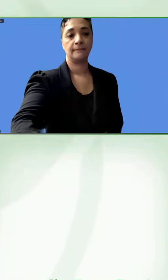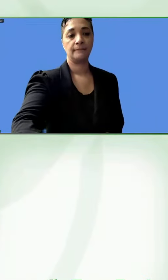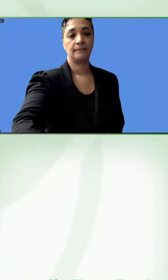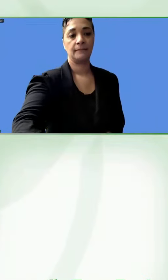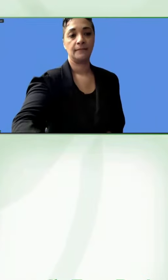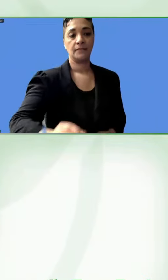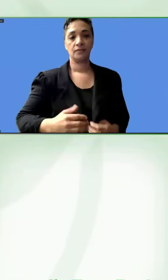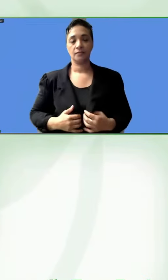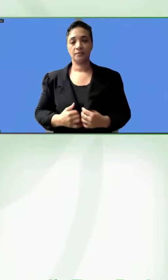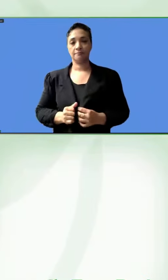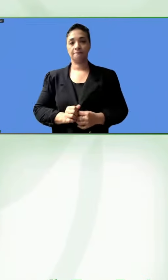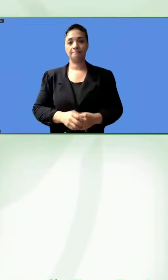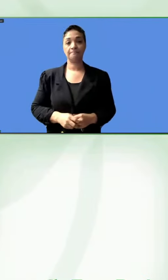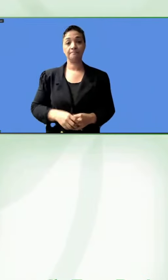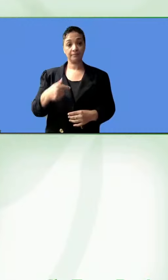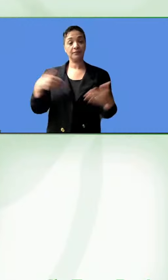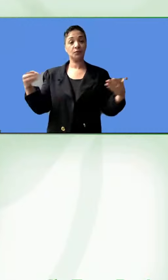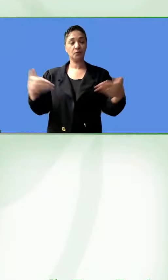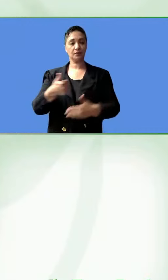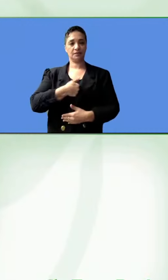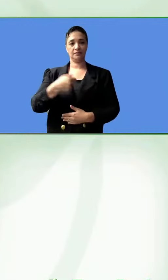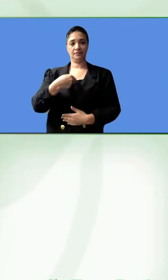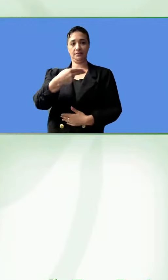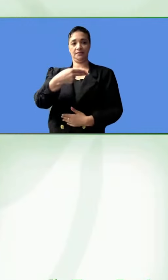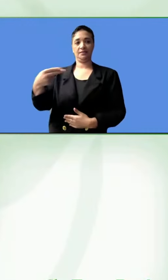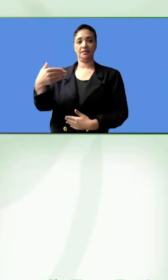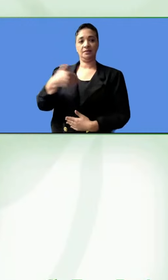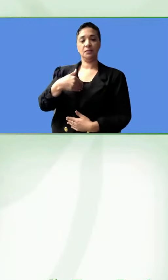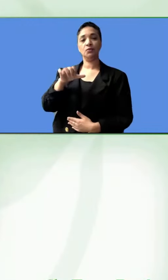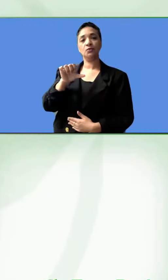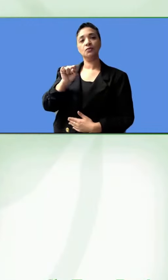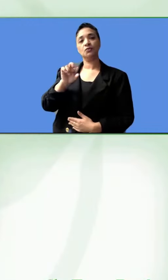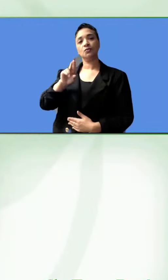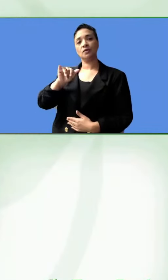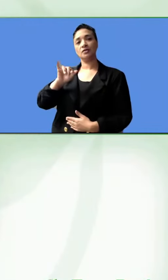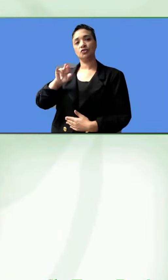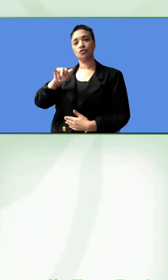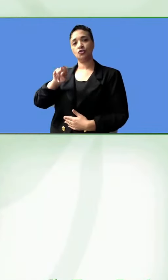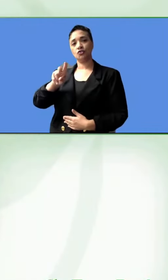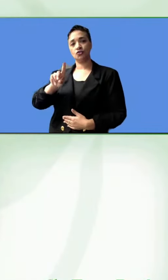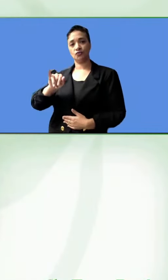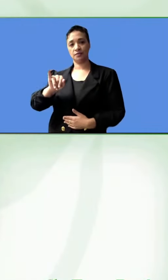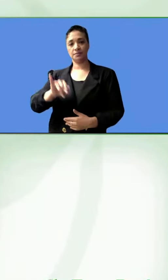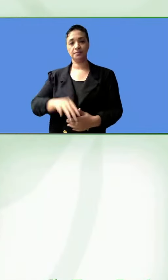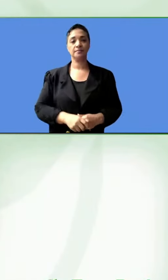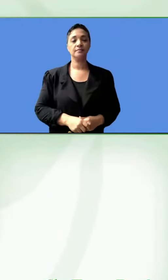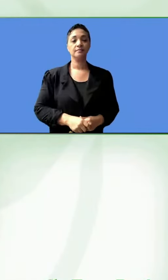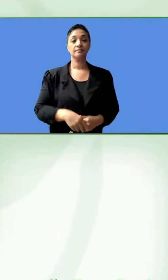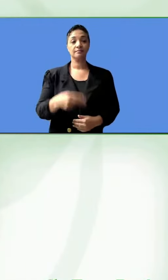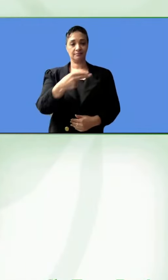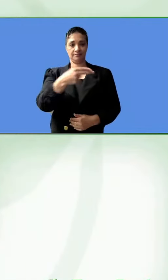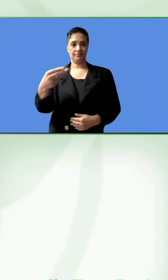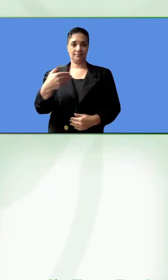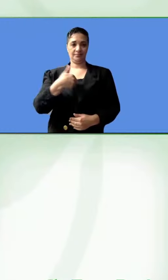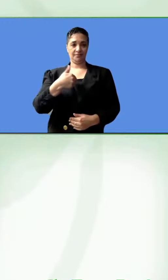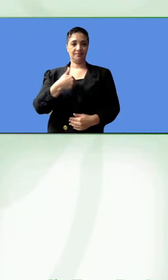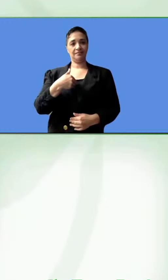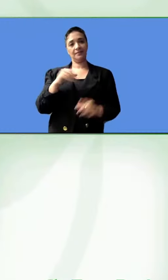I am Sayomdeb Mukherjee, Den, as my nickname goes.